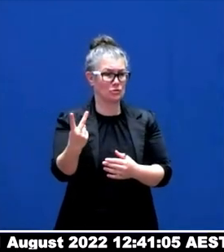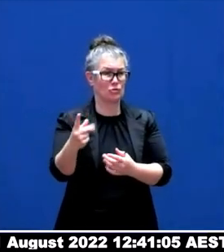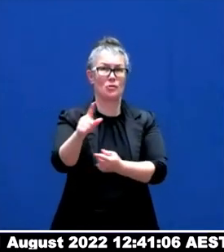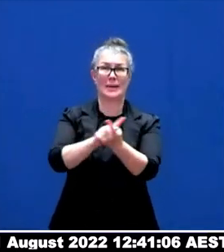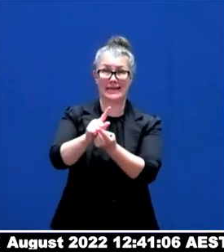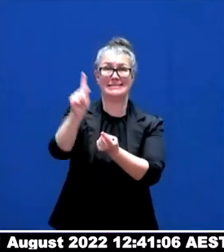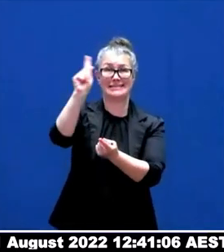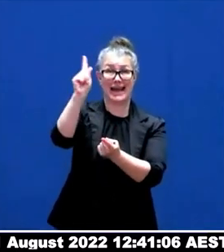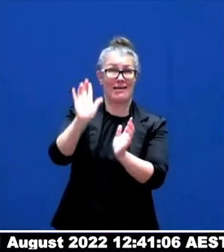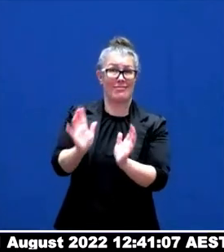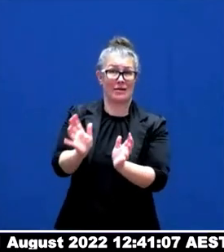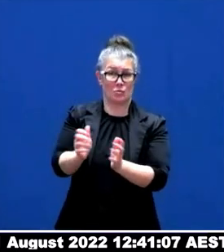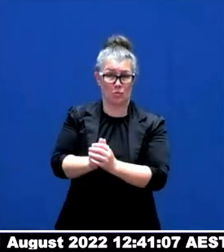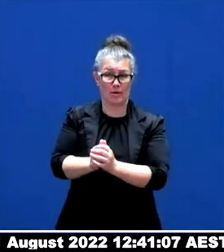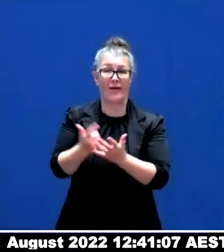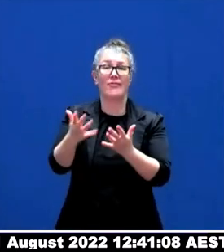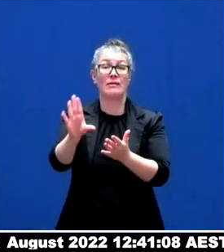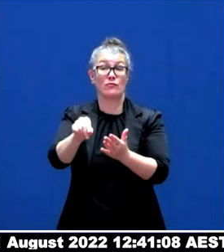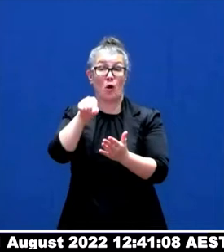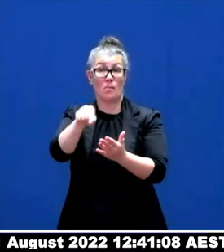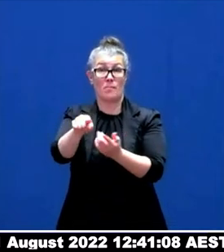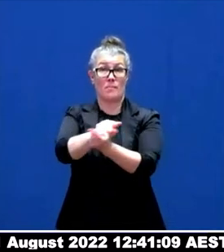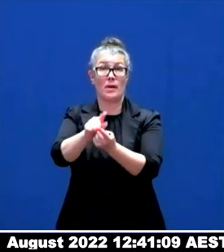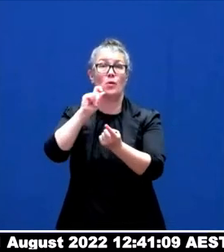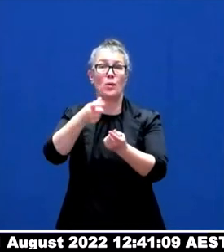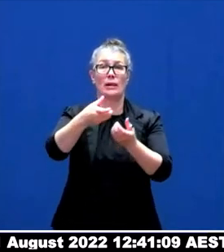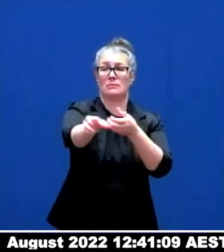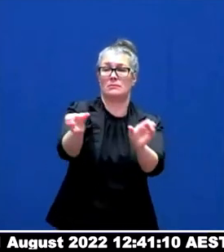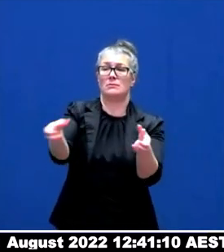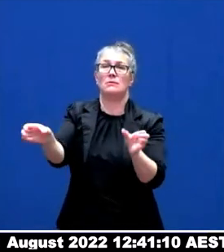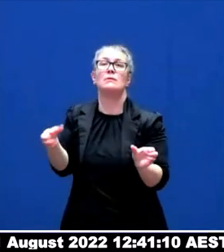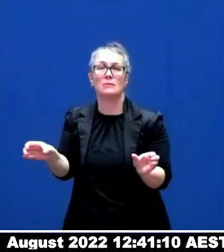a whole lot of sub-working groups across agencies to keep that driving.